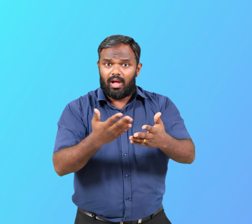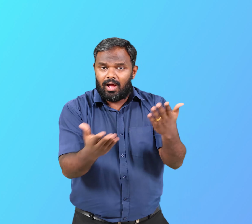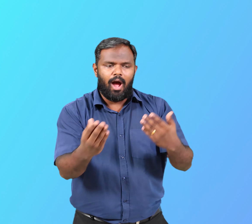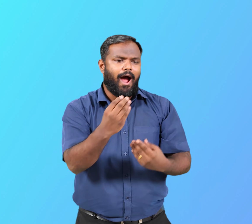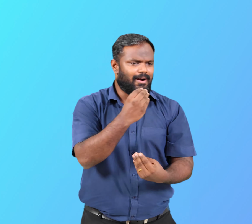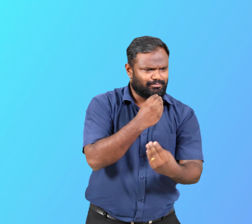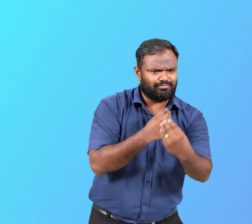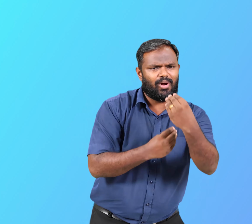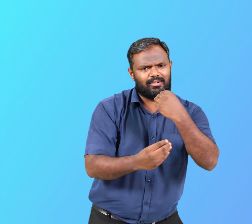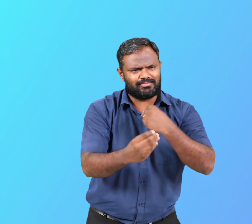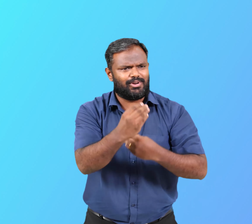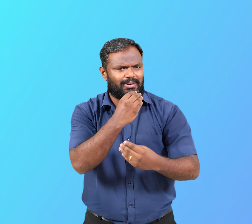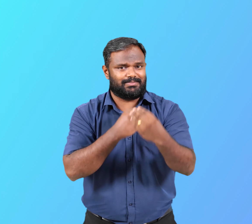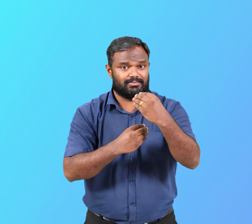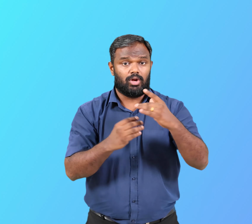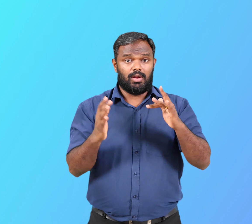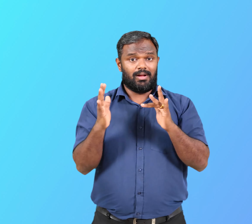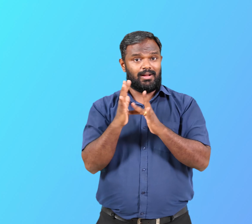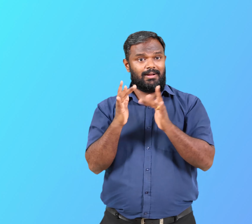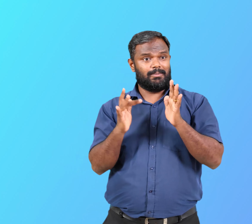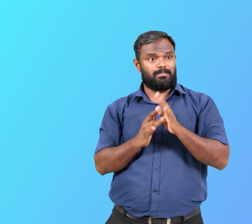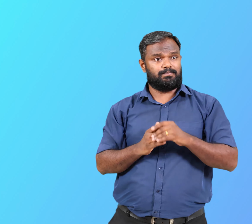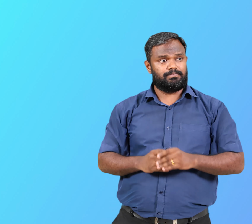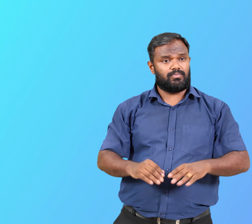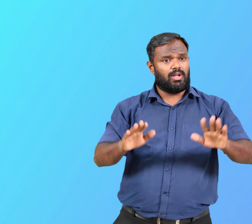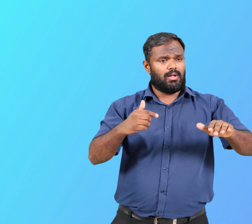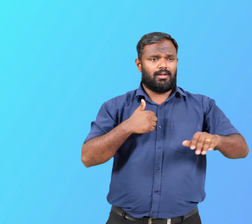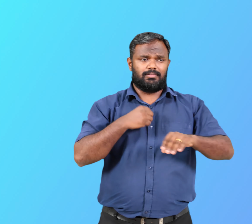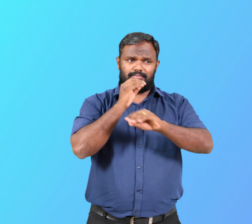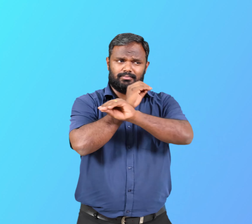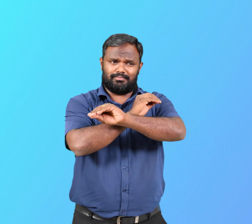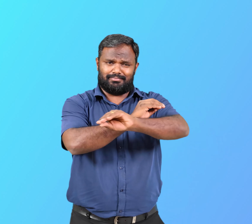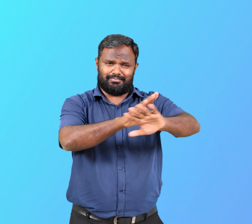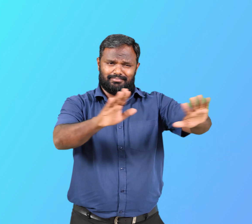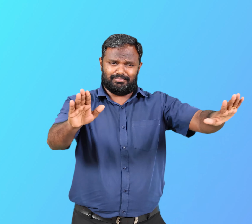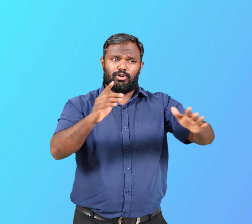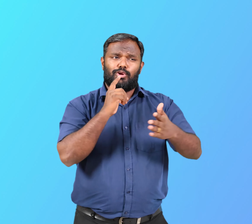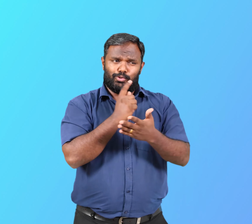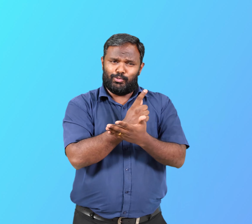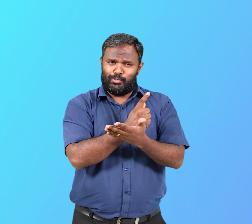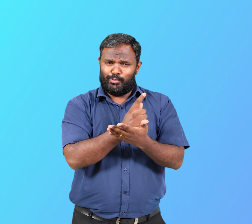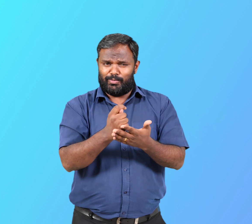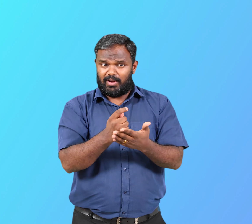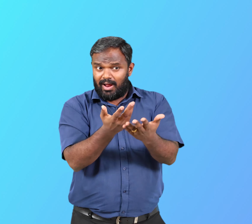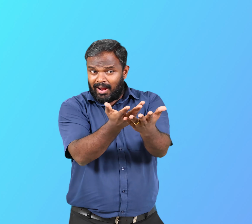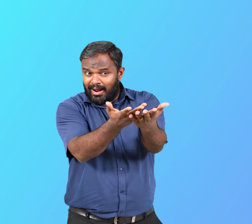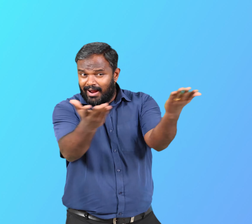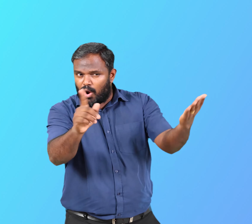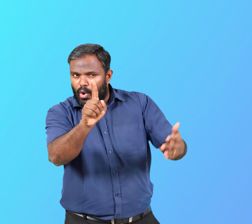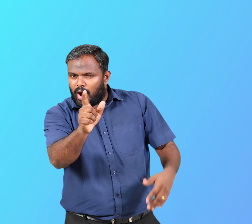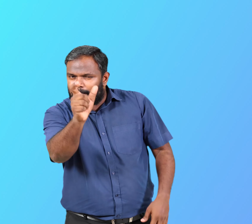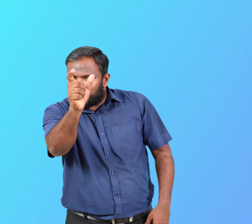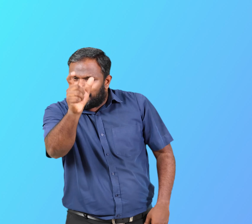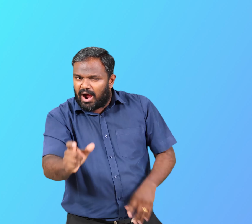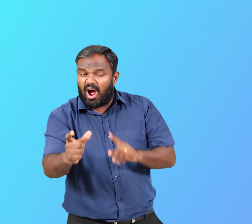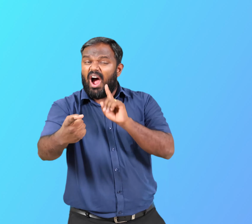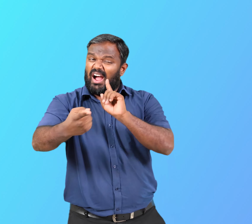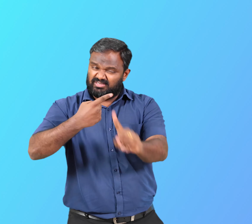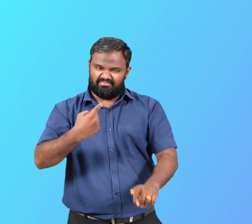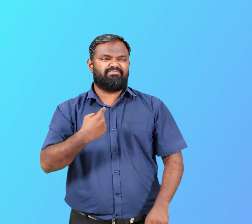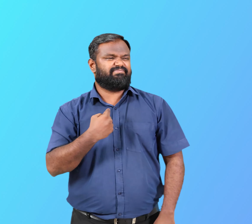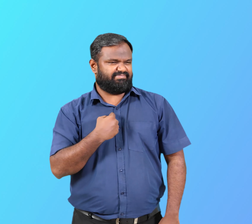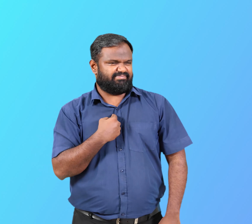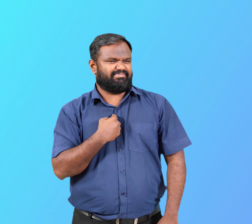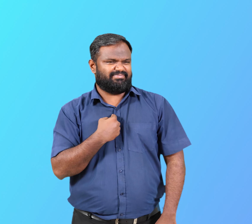They were all eating. Then Jesus said, “Believe me when I say that one of you will turn against me.”